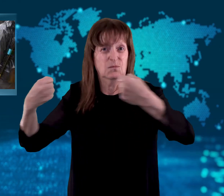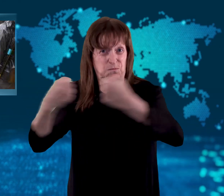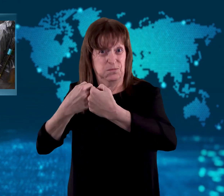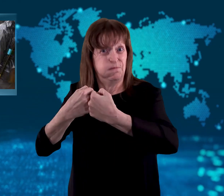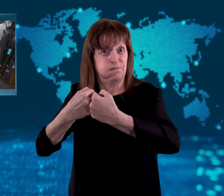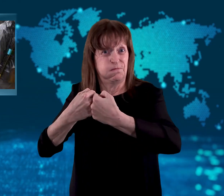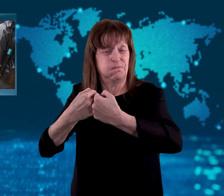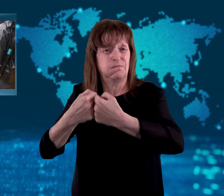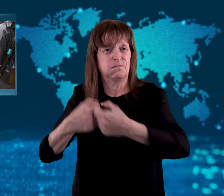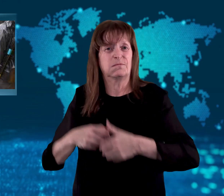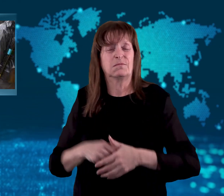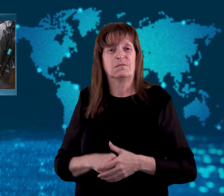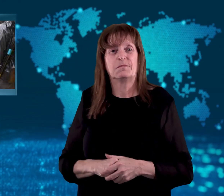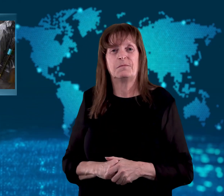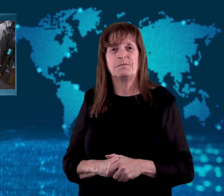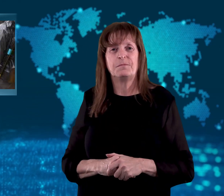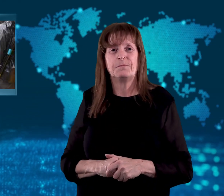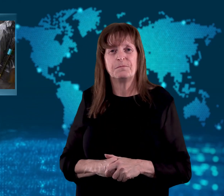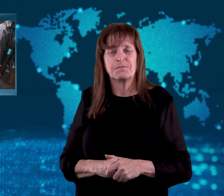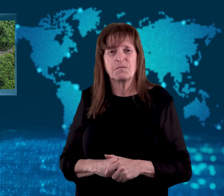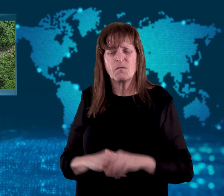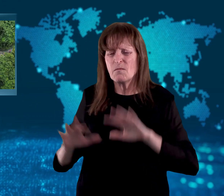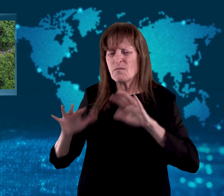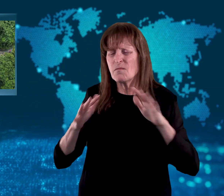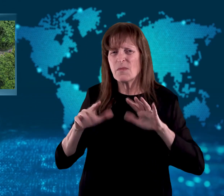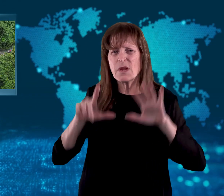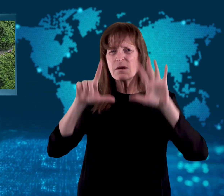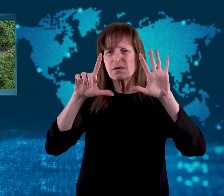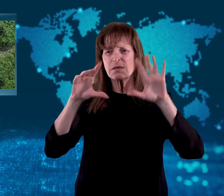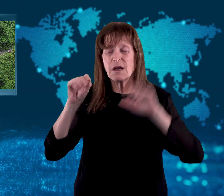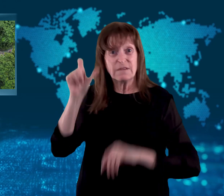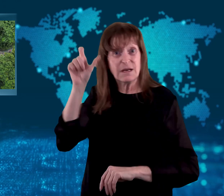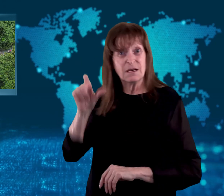the road ahead of them.